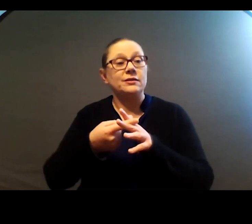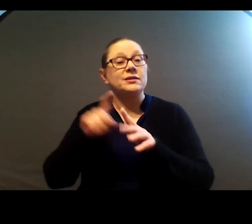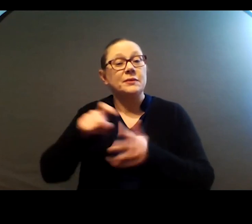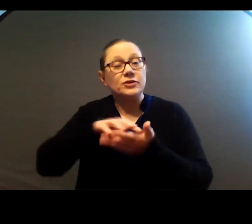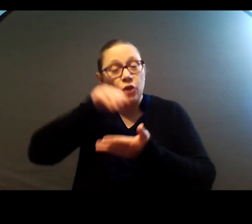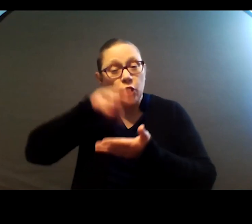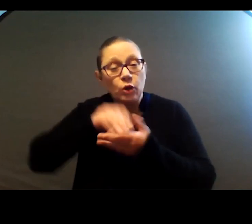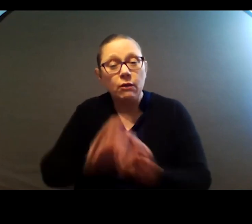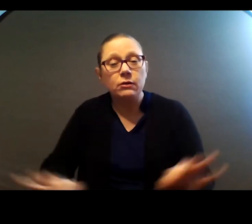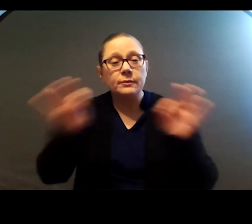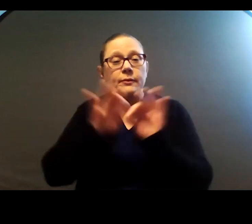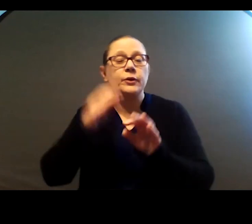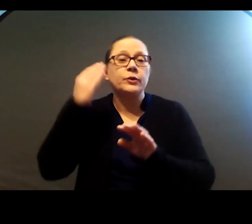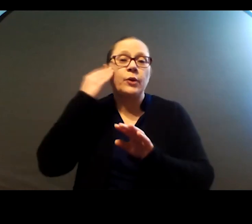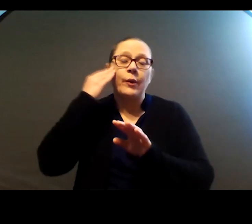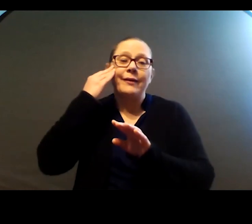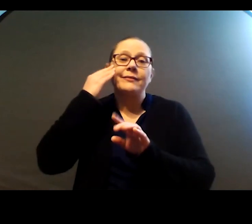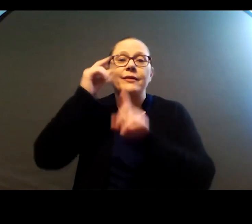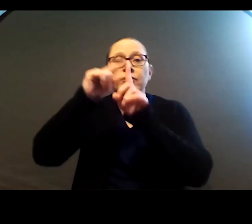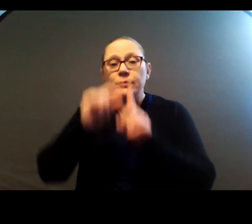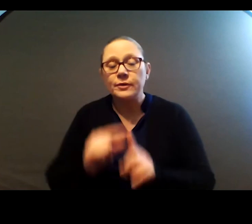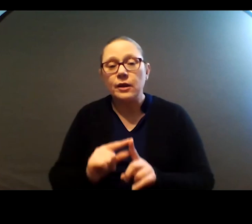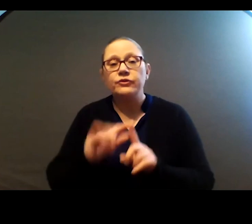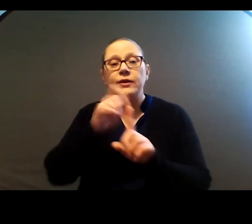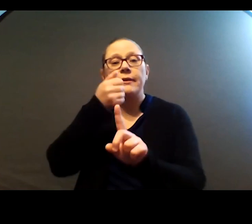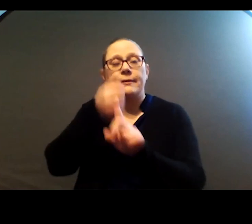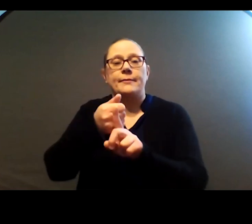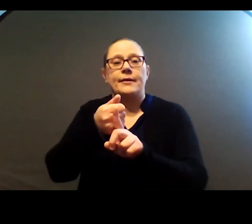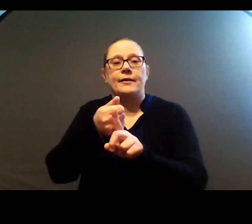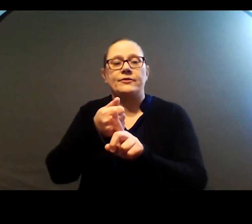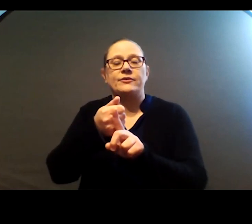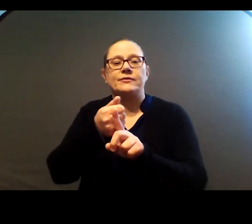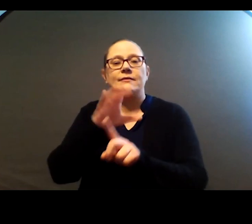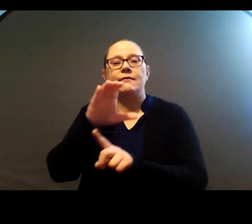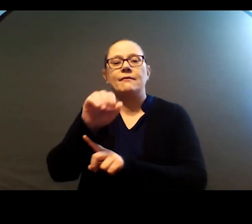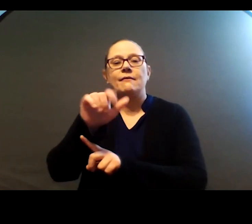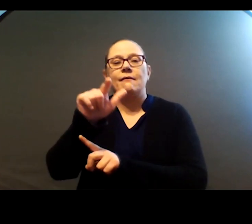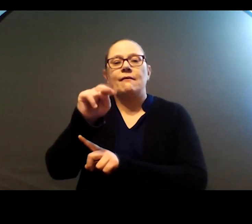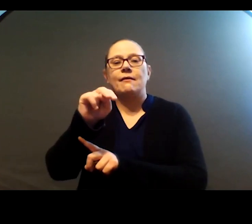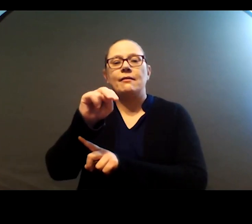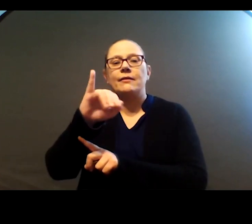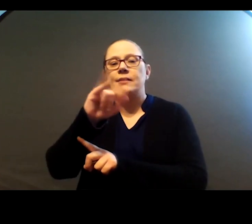and even knowing the terminology and the impact of colonization so just being aware is a wonderful